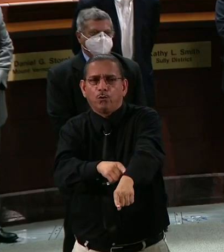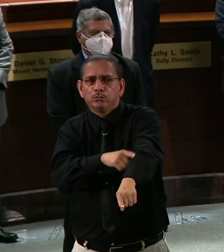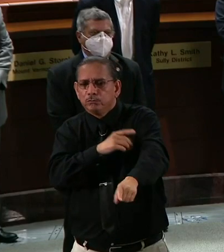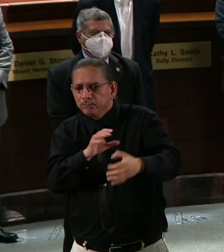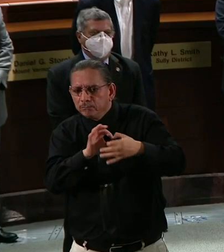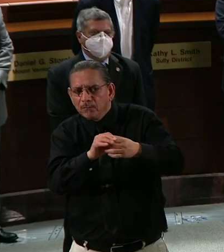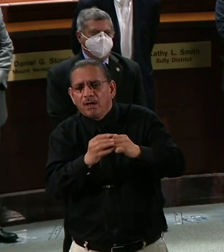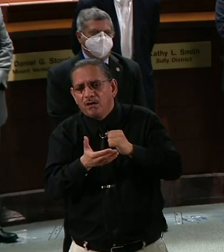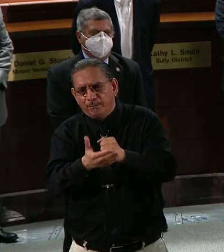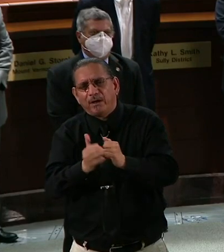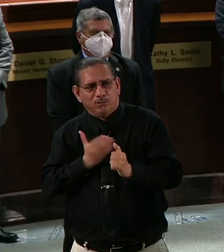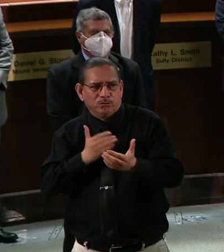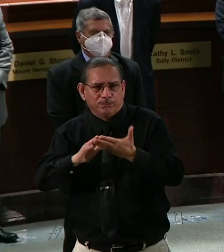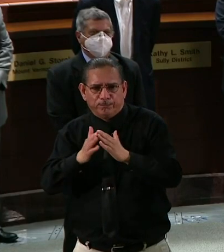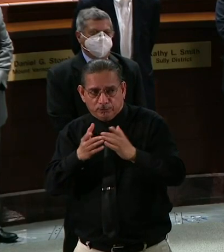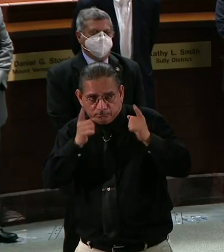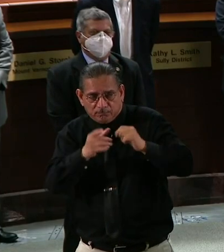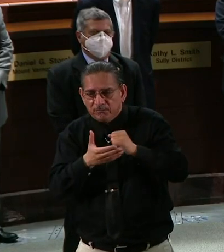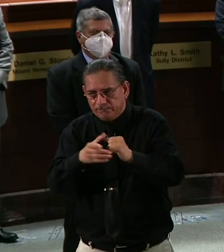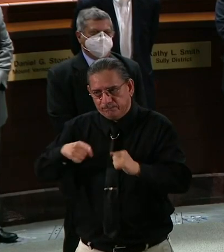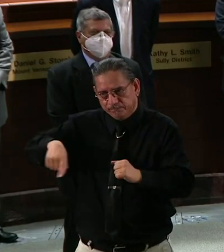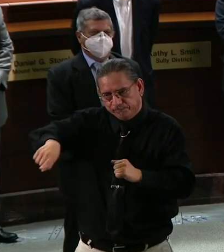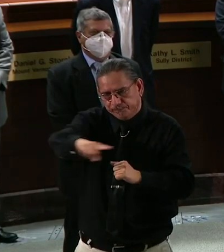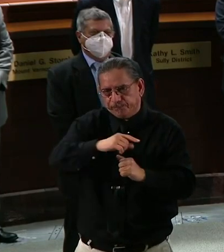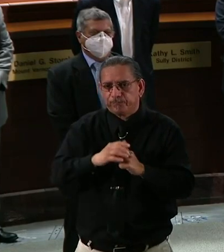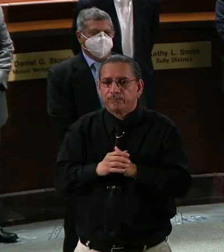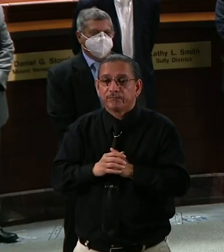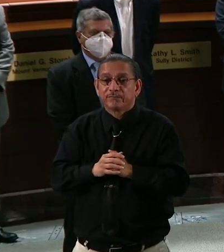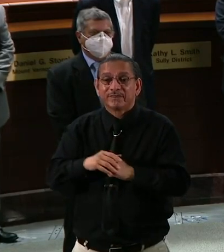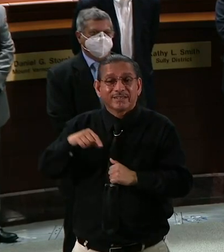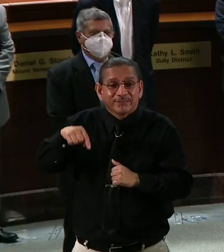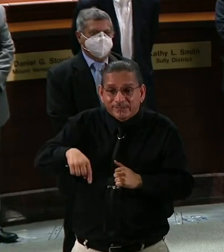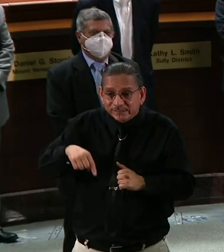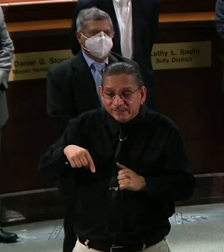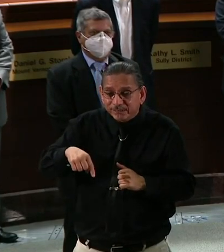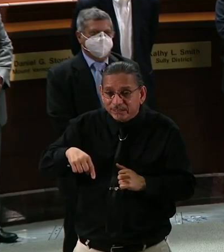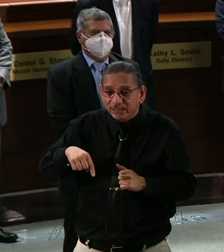A BLAST SO INNOCENT A COLONIA.